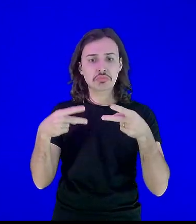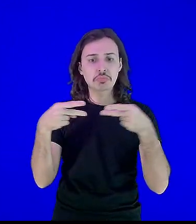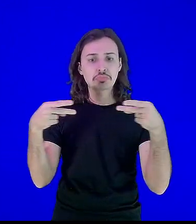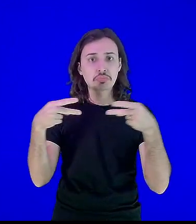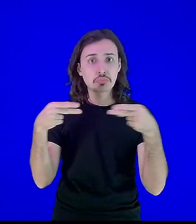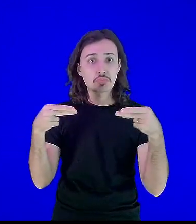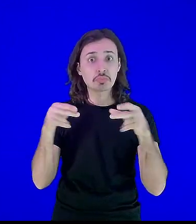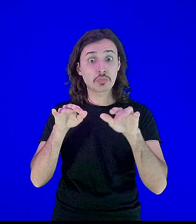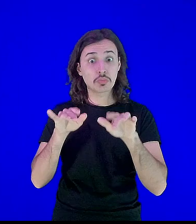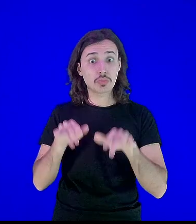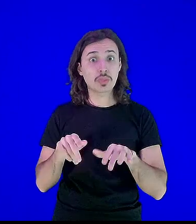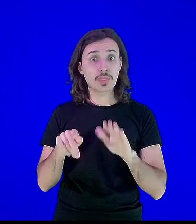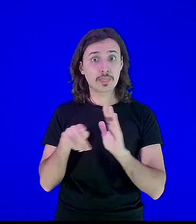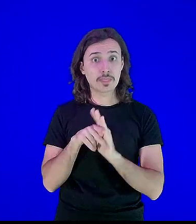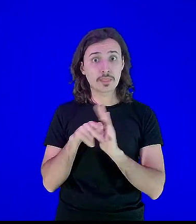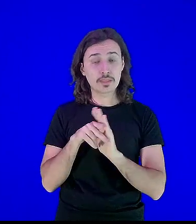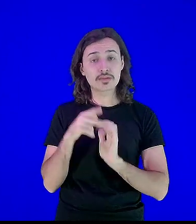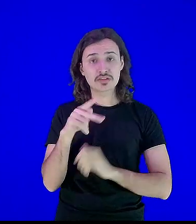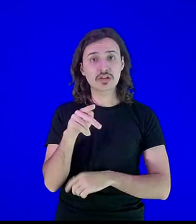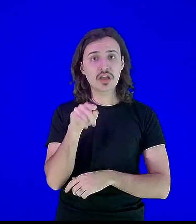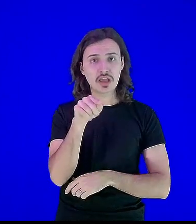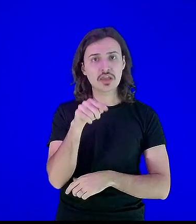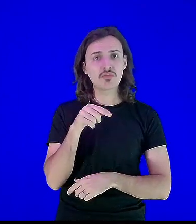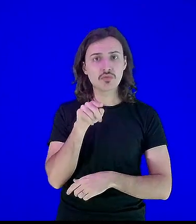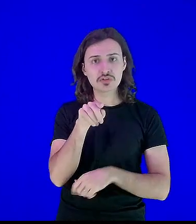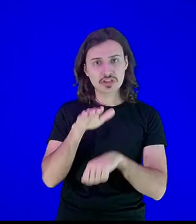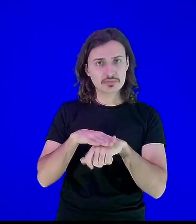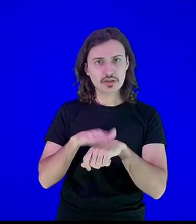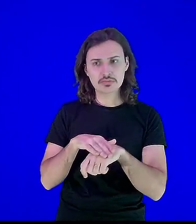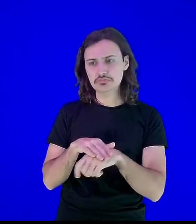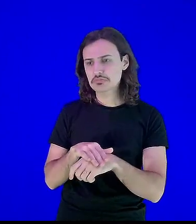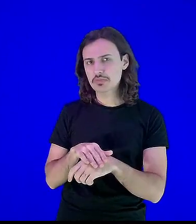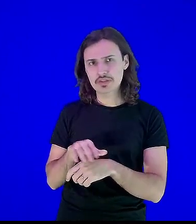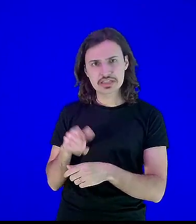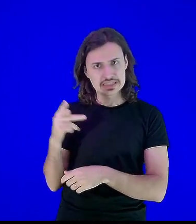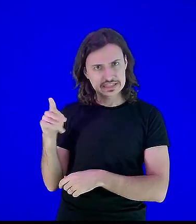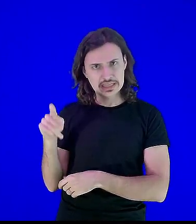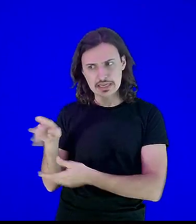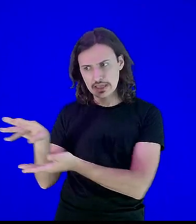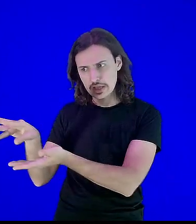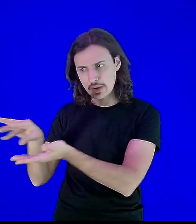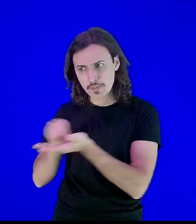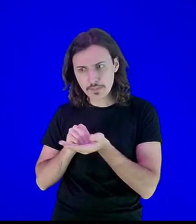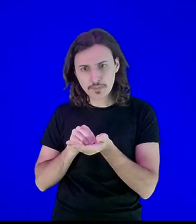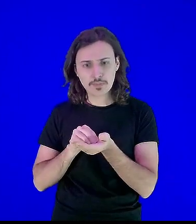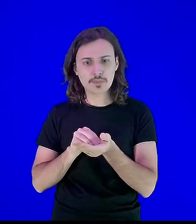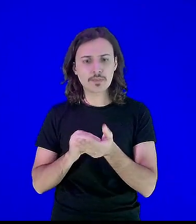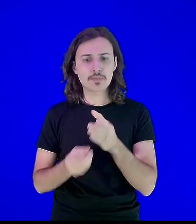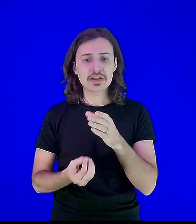and use in your own application he built that library and I am using it in LetraSinal